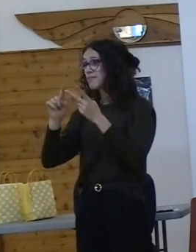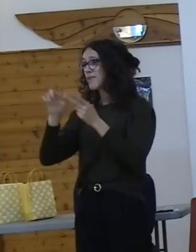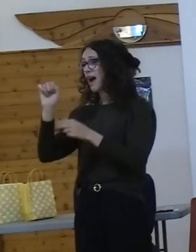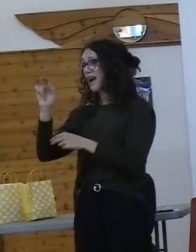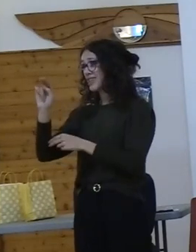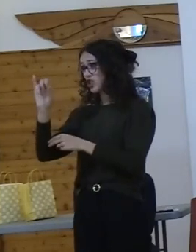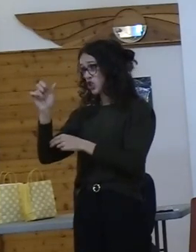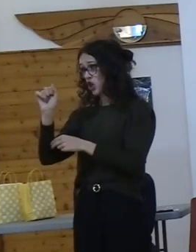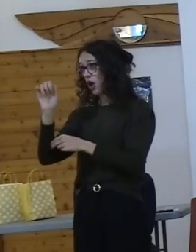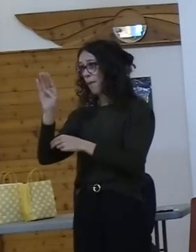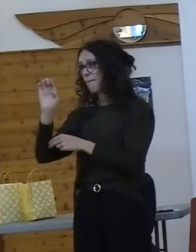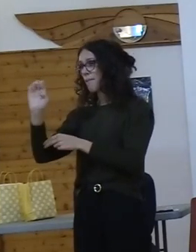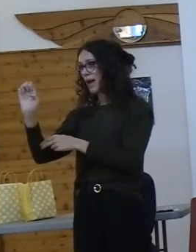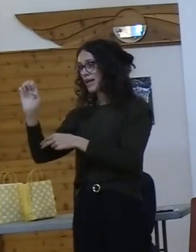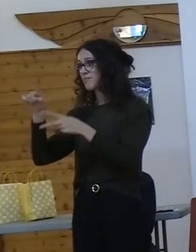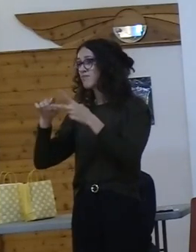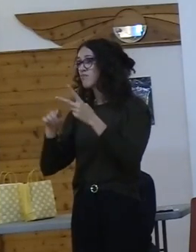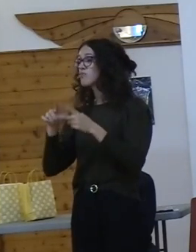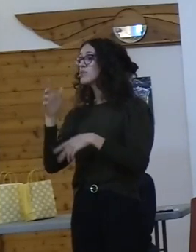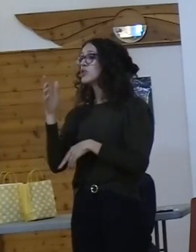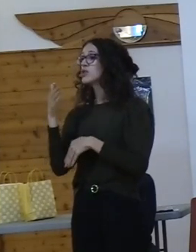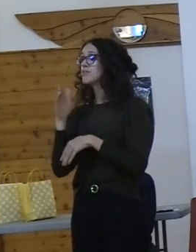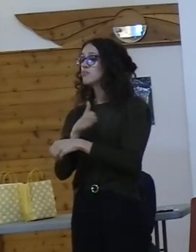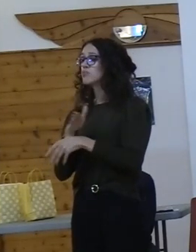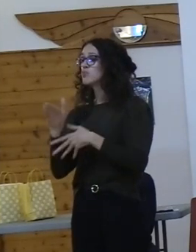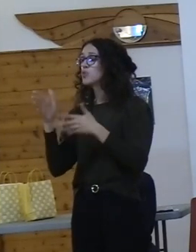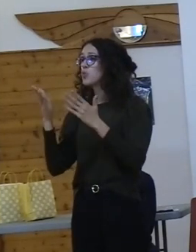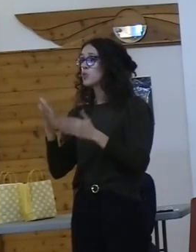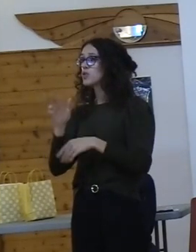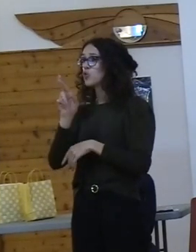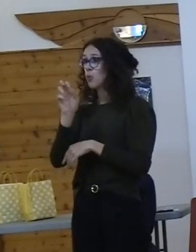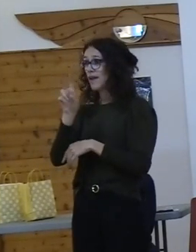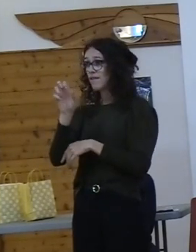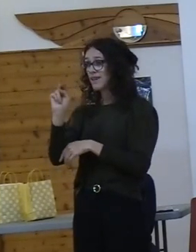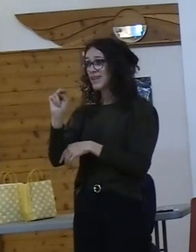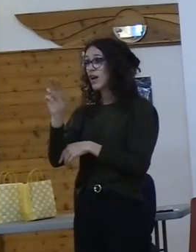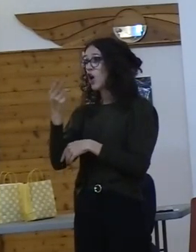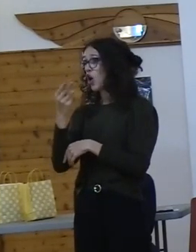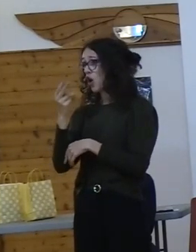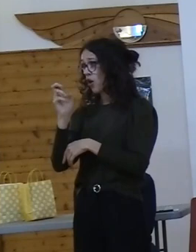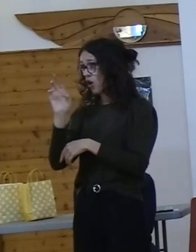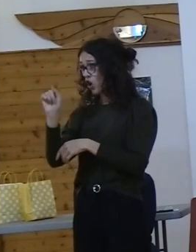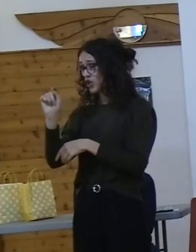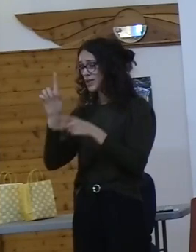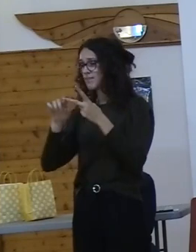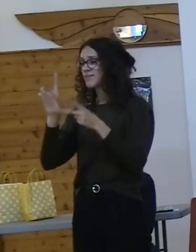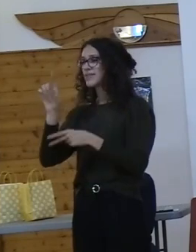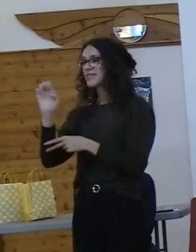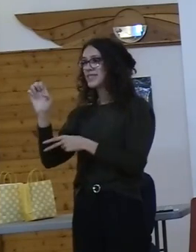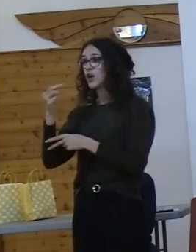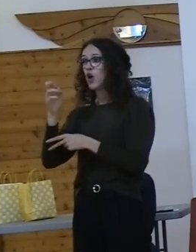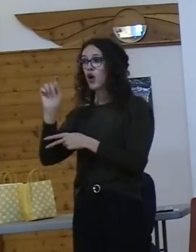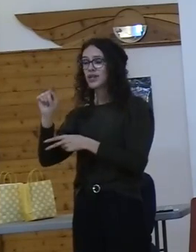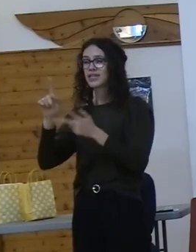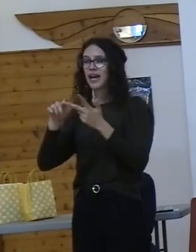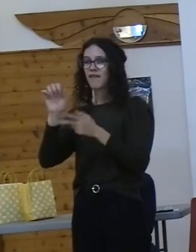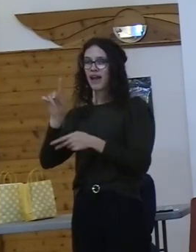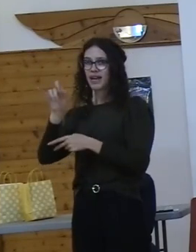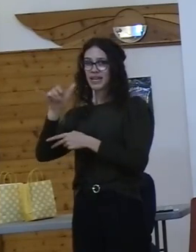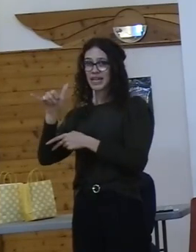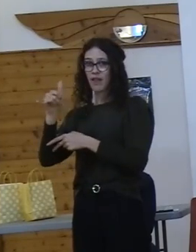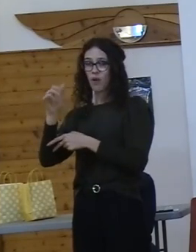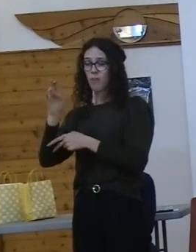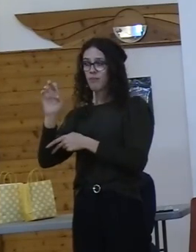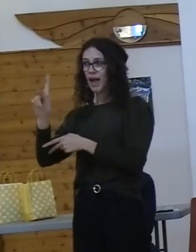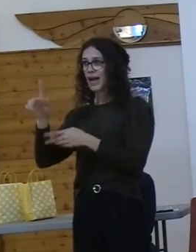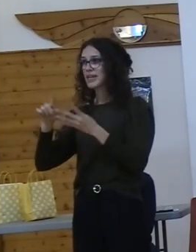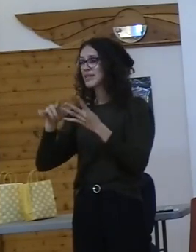The singers include Raven Heart, Dee Heart, Avanna Yellowback, Hayden Heart, and Spinal Heart.